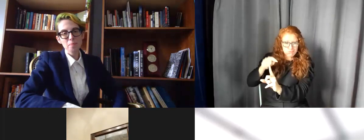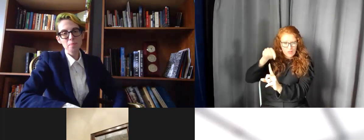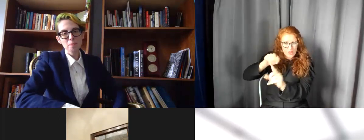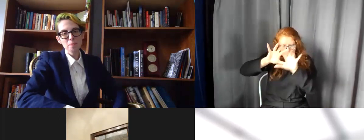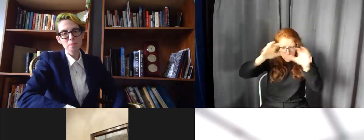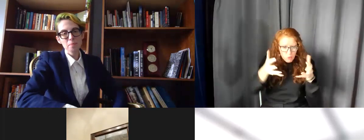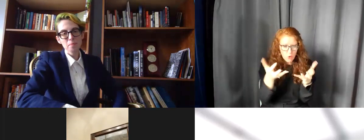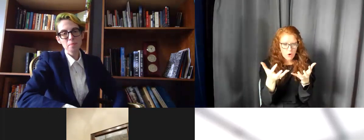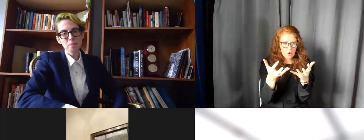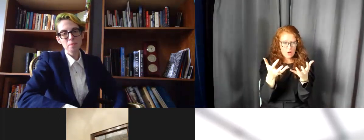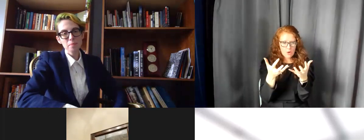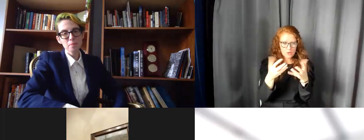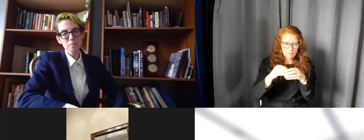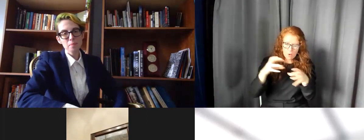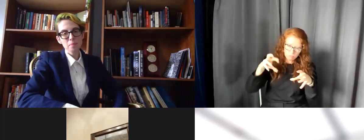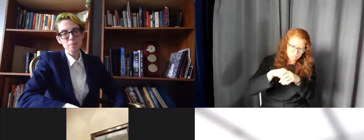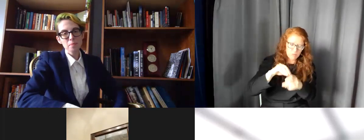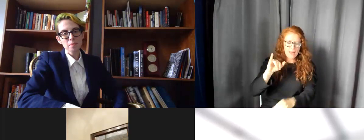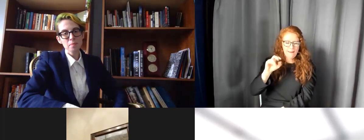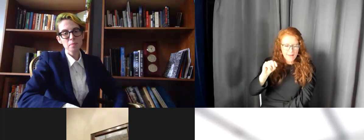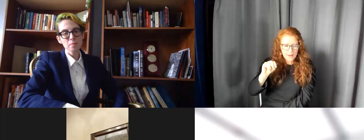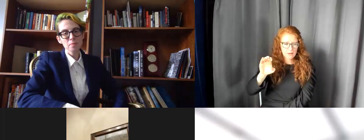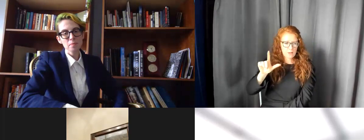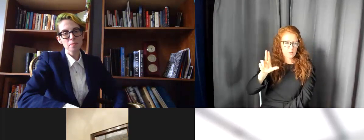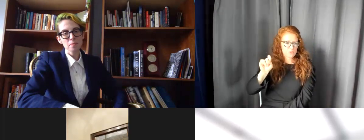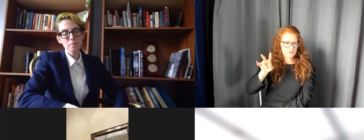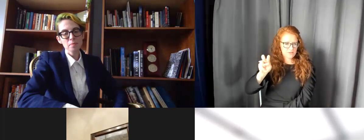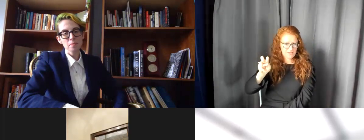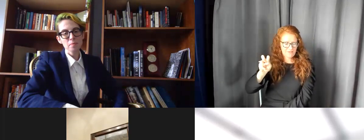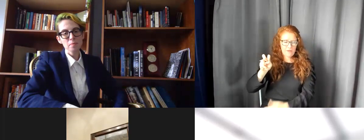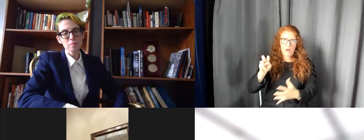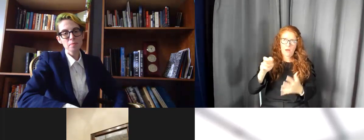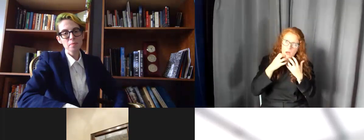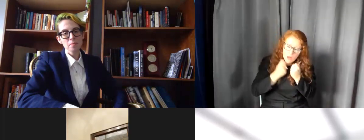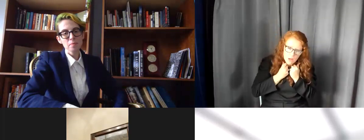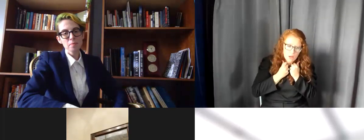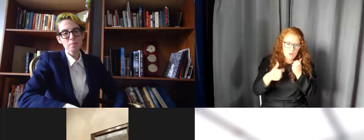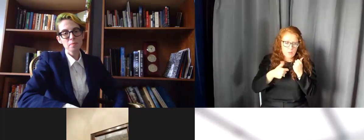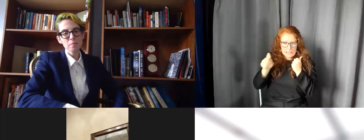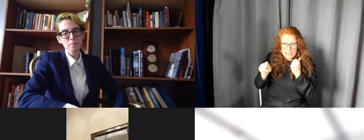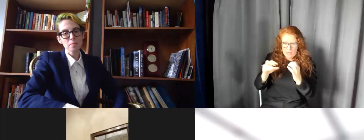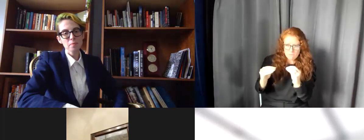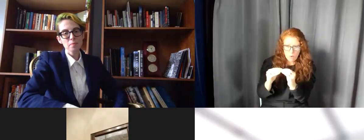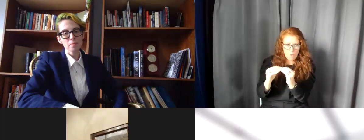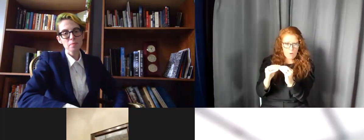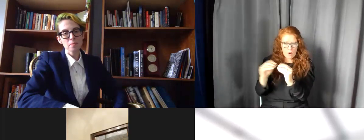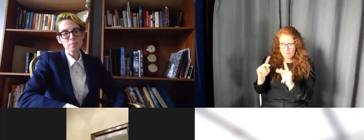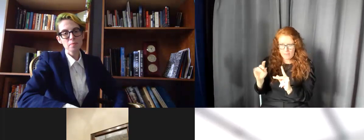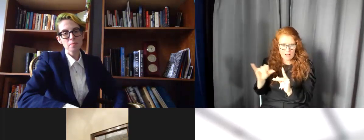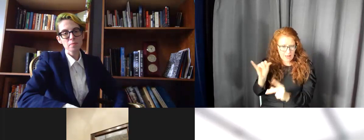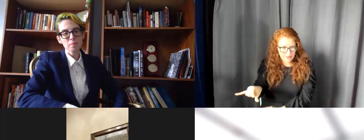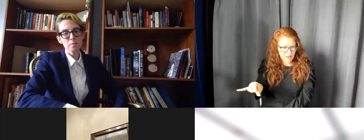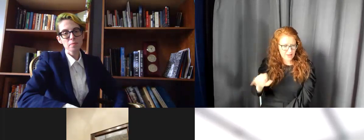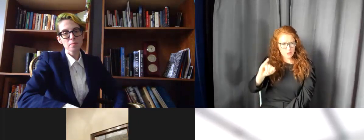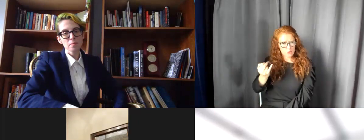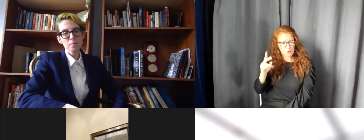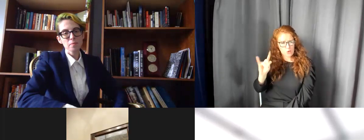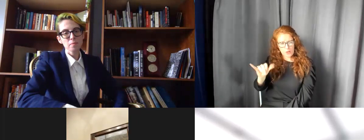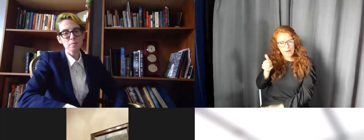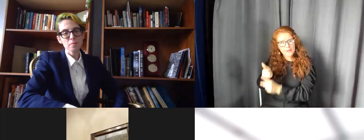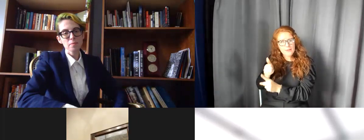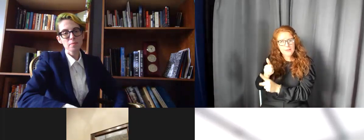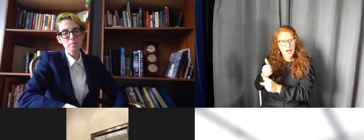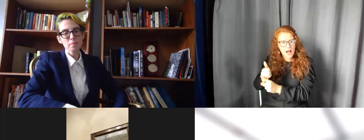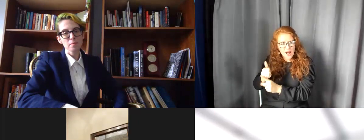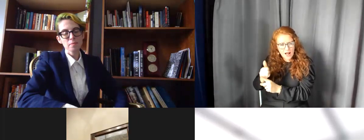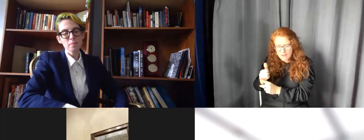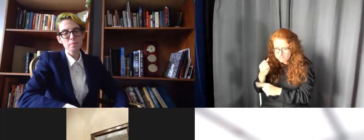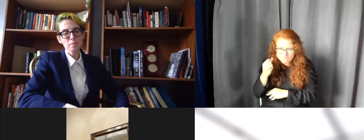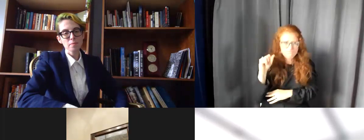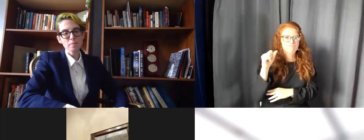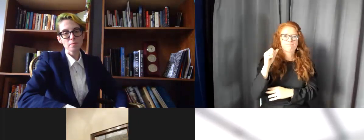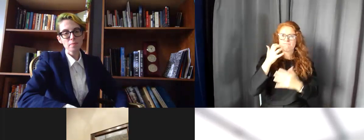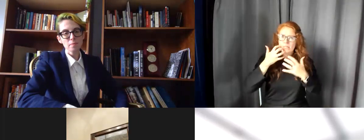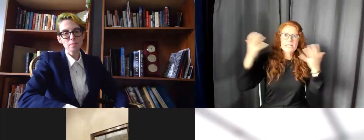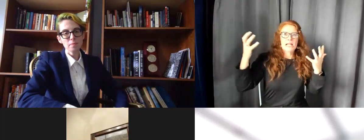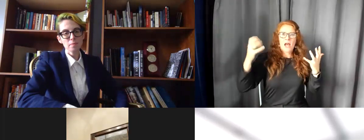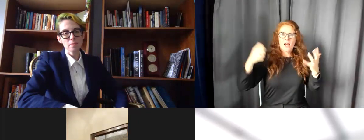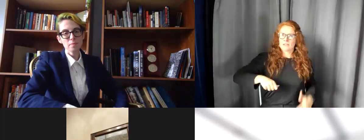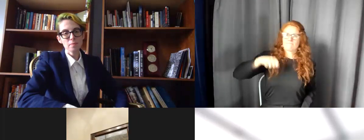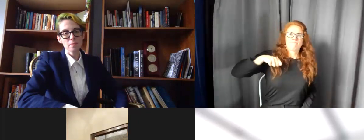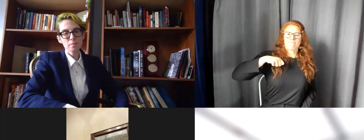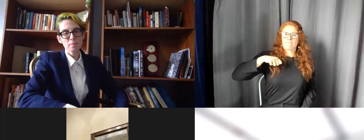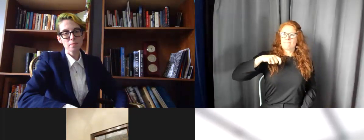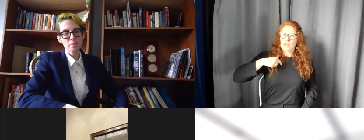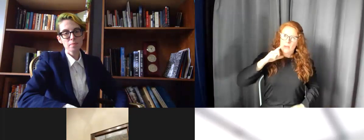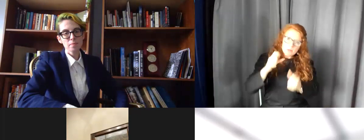Grace: we need more people doing those types of things, and Judy spoke loud and proud, and was a voice for so many people who feel like they don't have one in society.